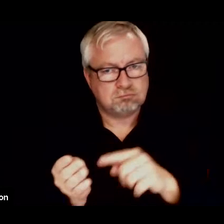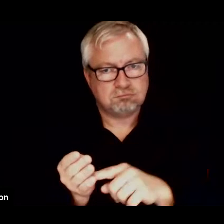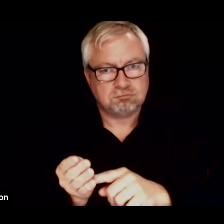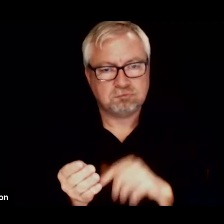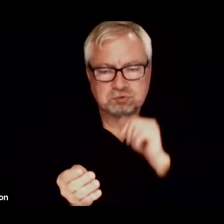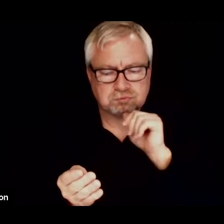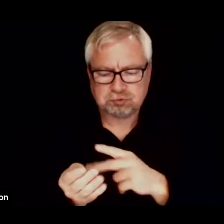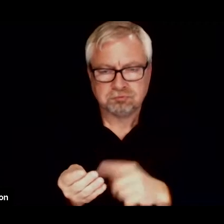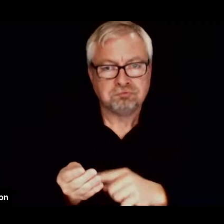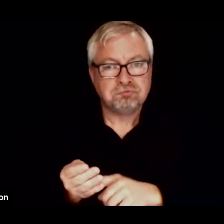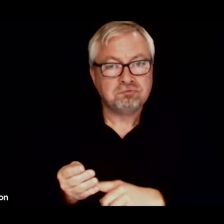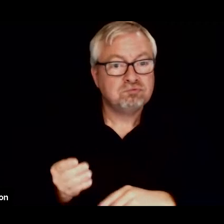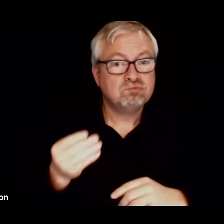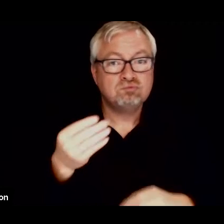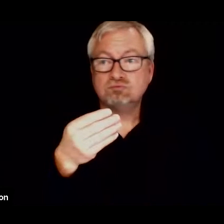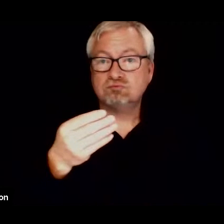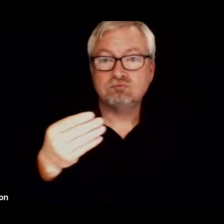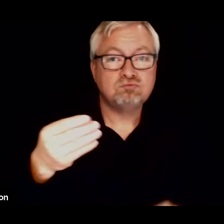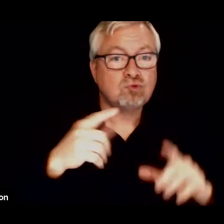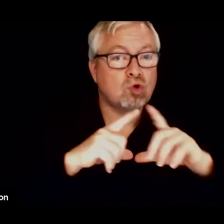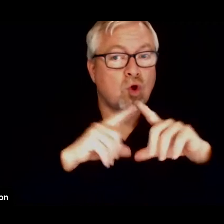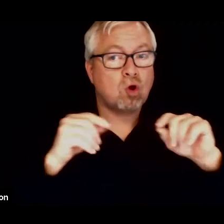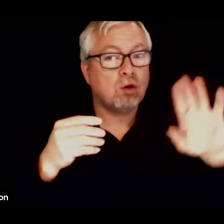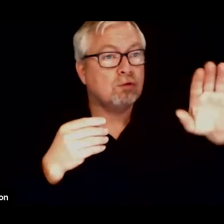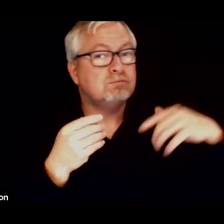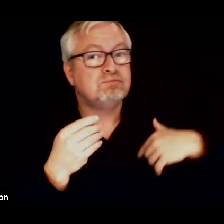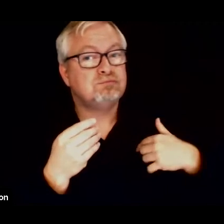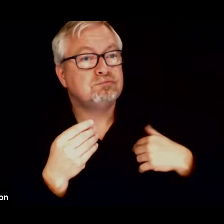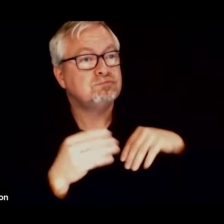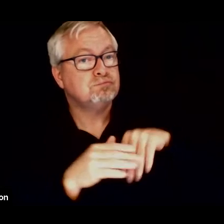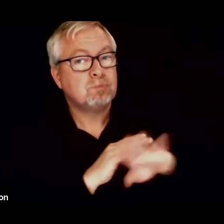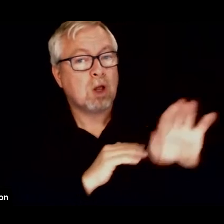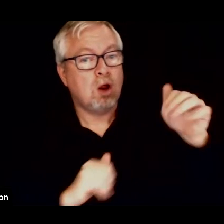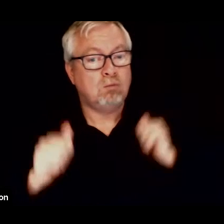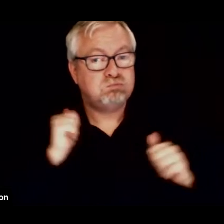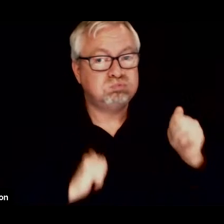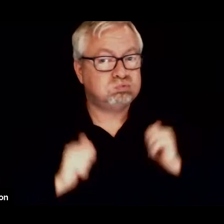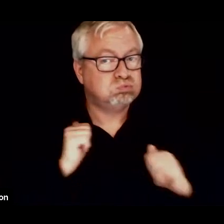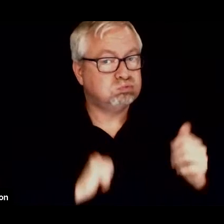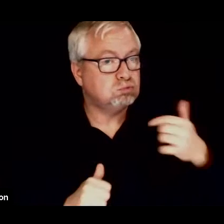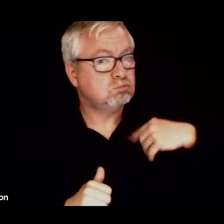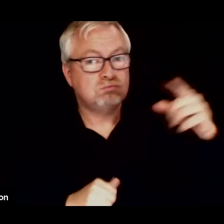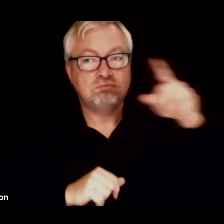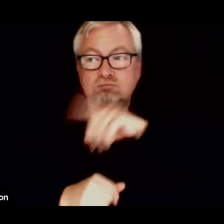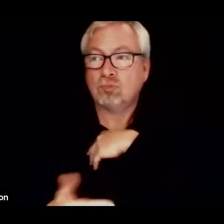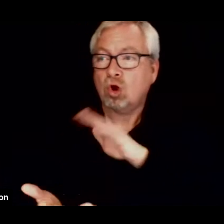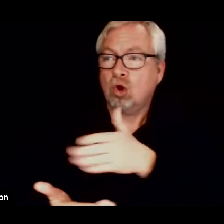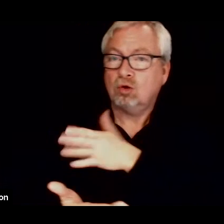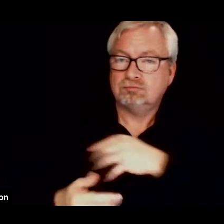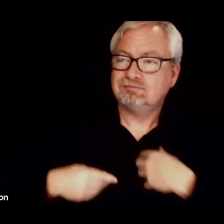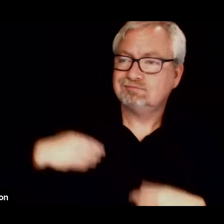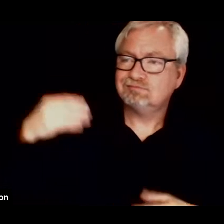means to gain access to anything it's just simply so that they have that in their hands they don't